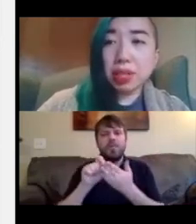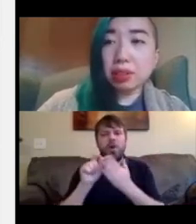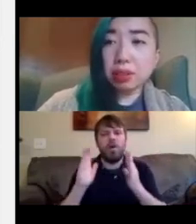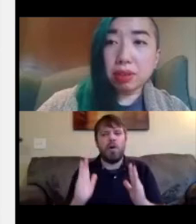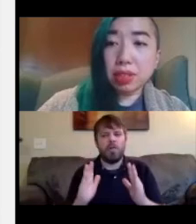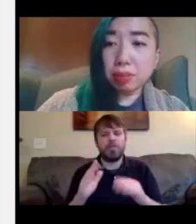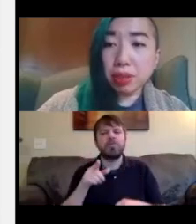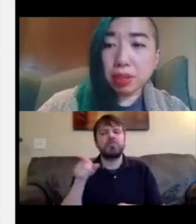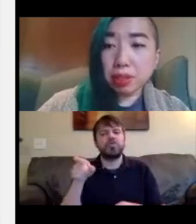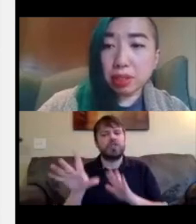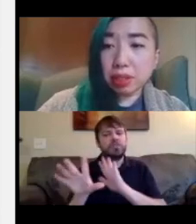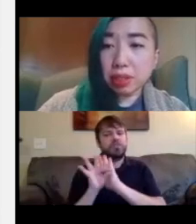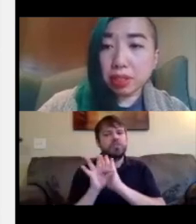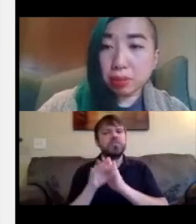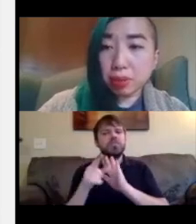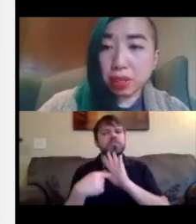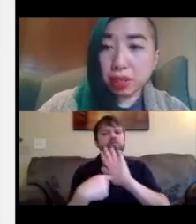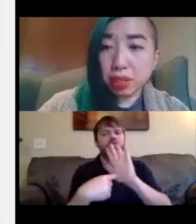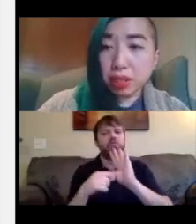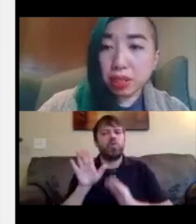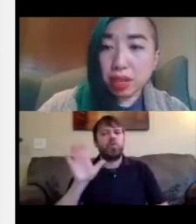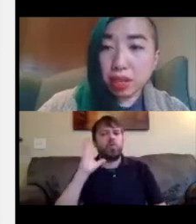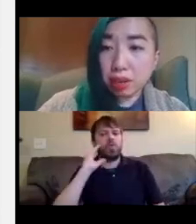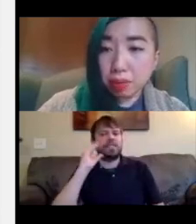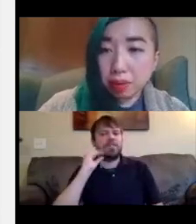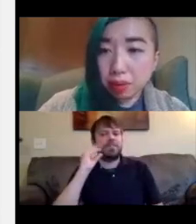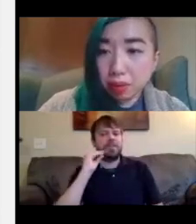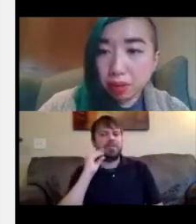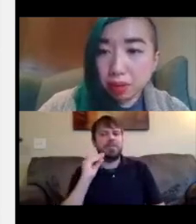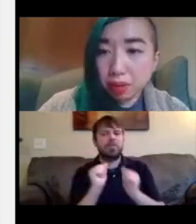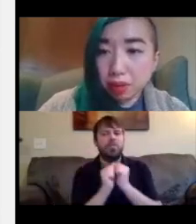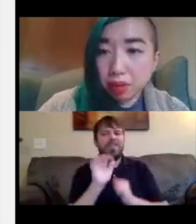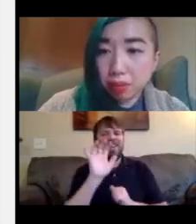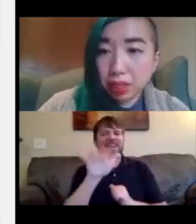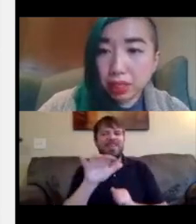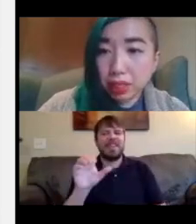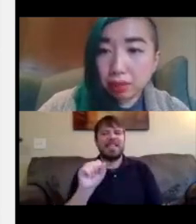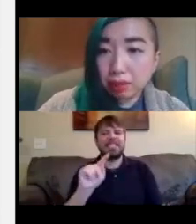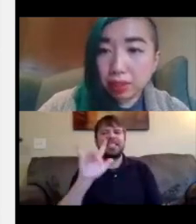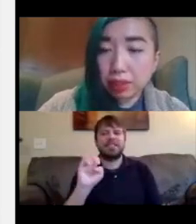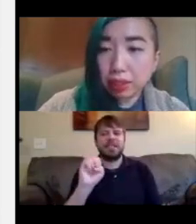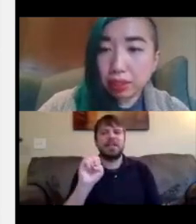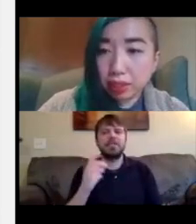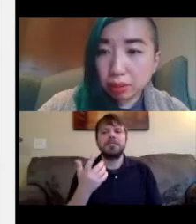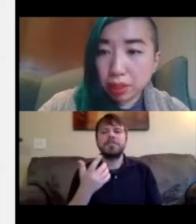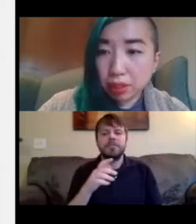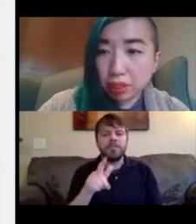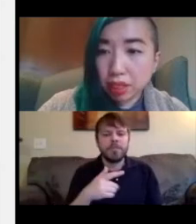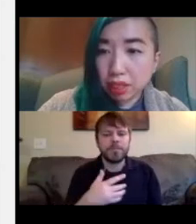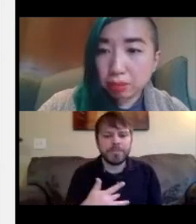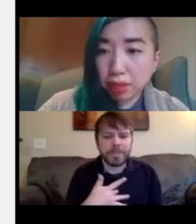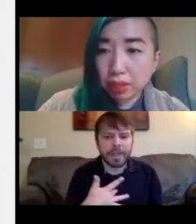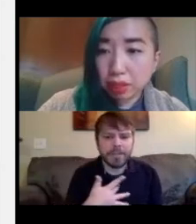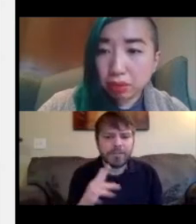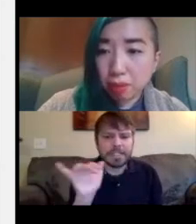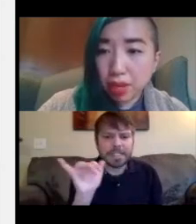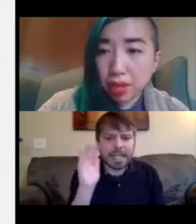a certain experience she's exploring. Yamini says, "It feels like the speaker is processing trauma